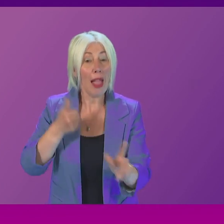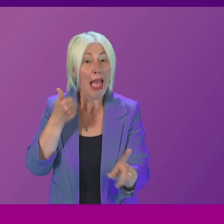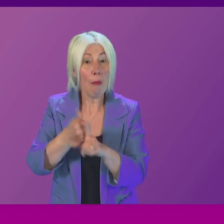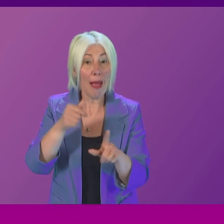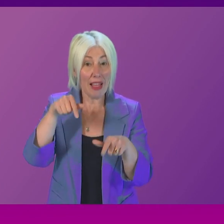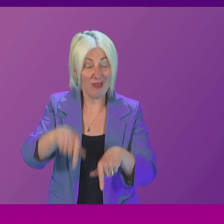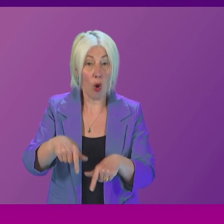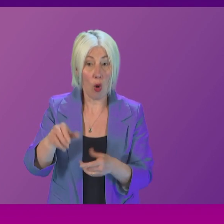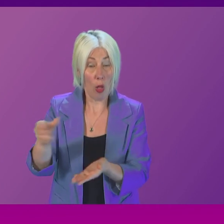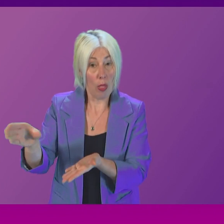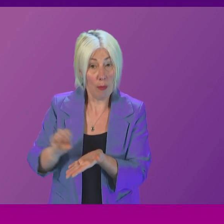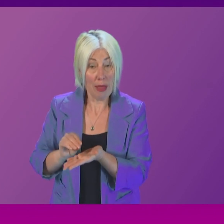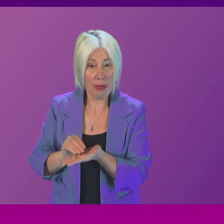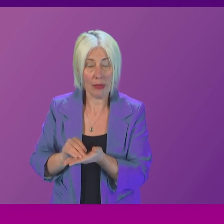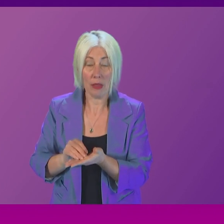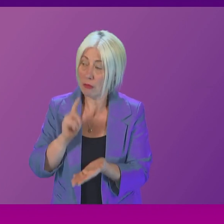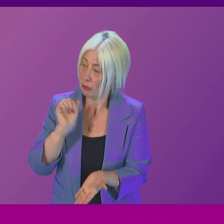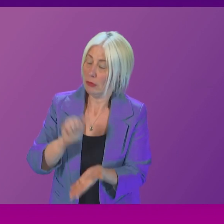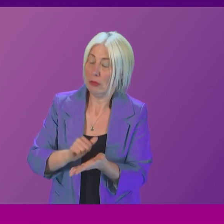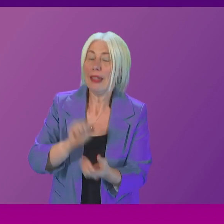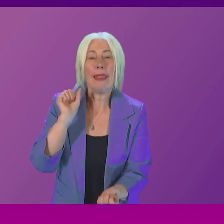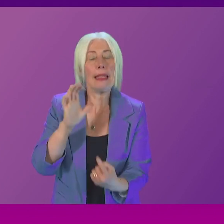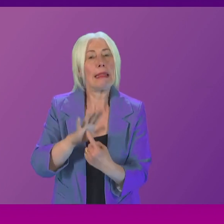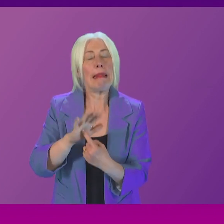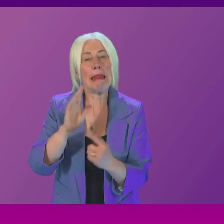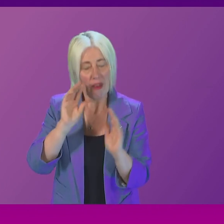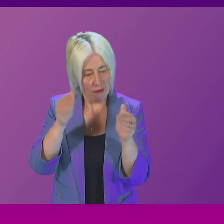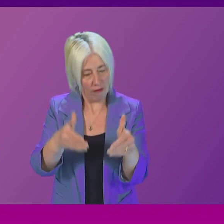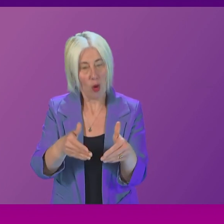I give an assurance that that is a key area of focus for the Government, and the Cabinet